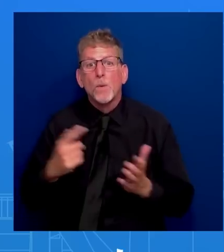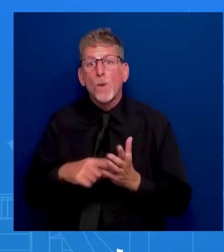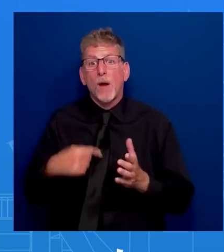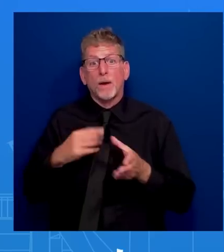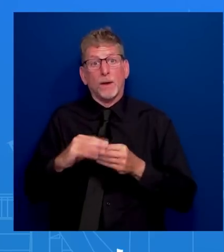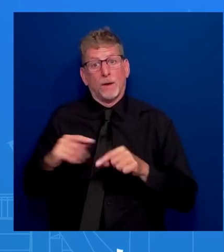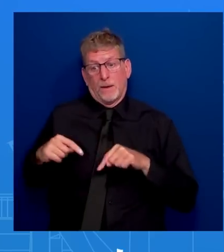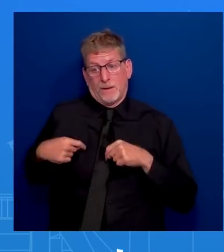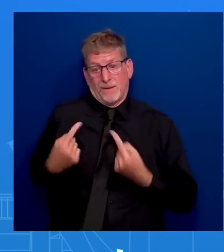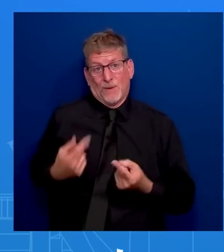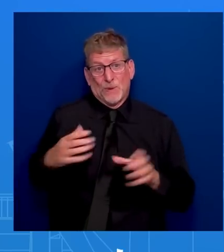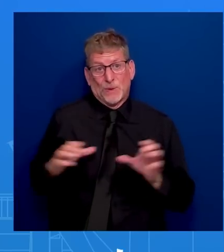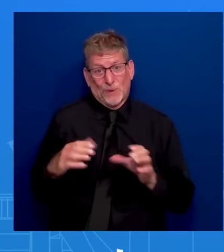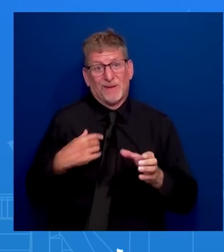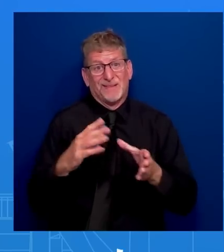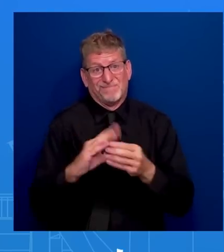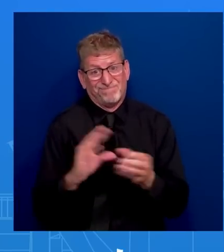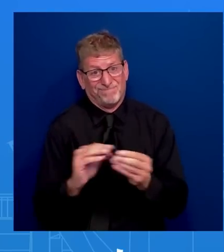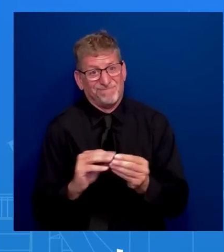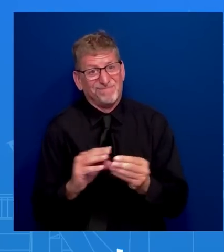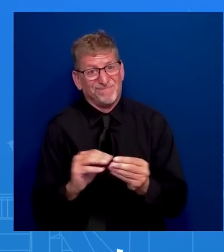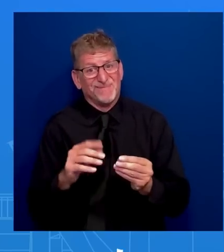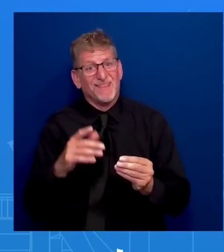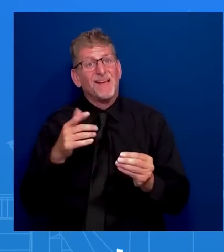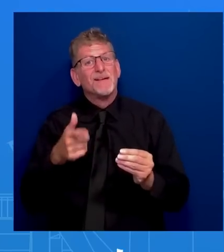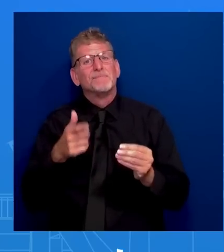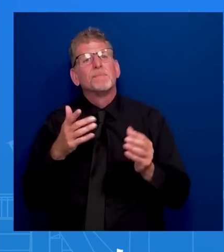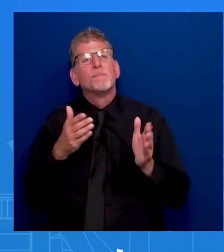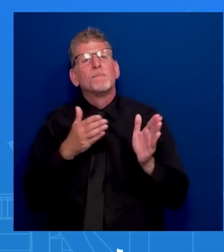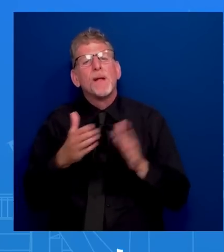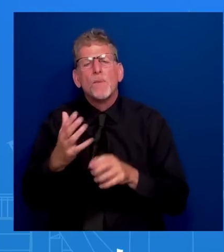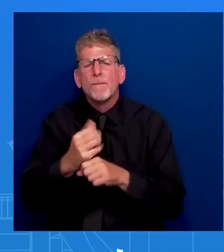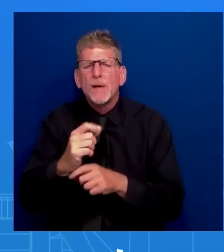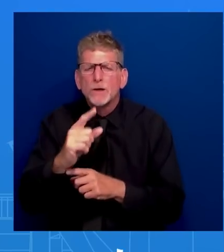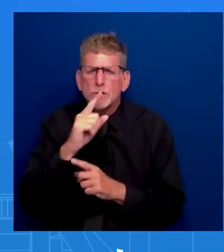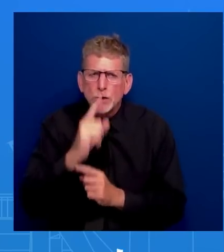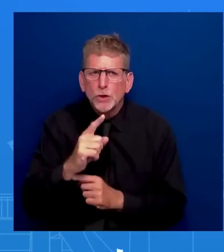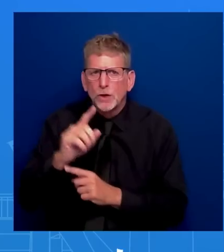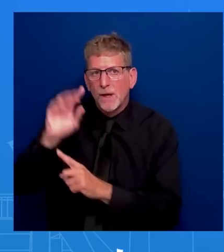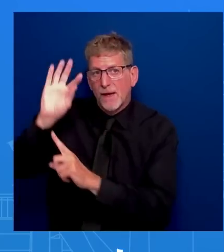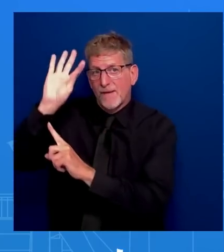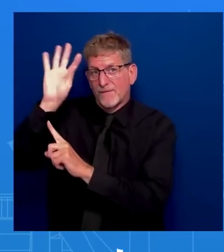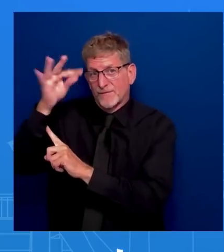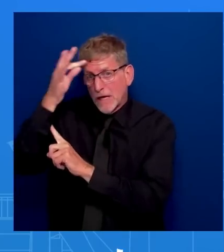including making sure the Federal Reserve has their -- has their independence to make sure